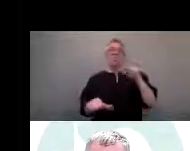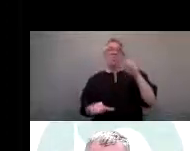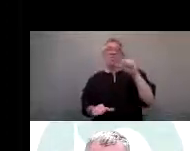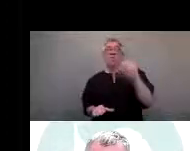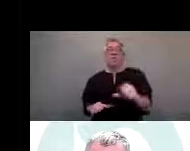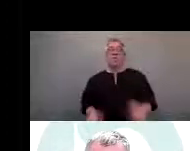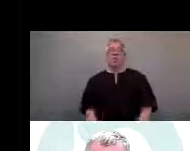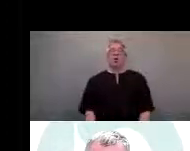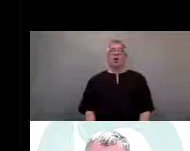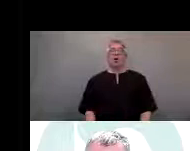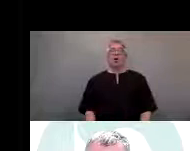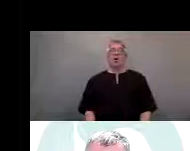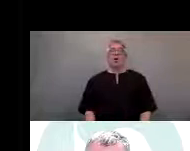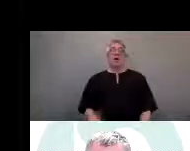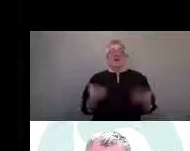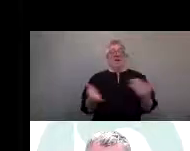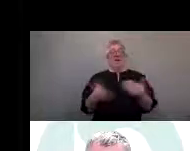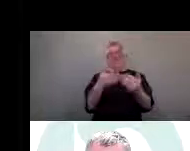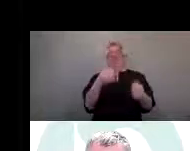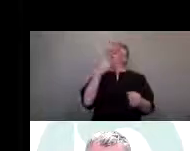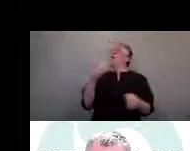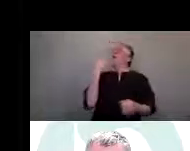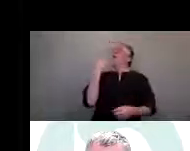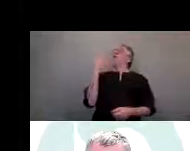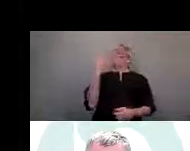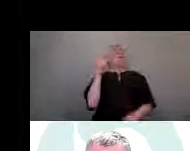depends on the individual as well as the environment in which he or